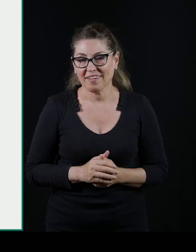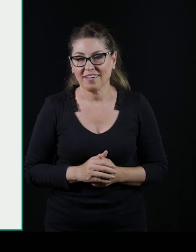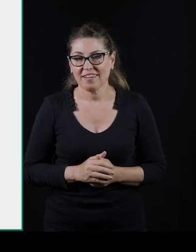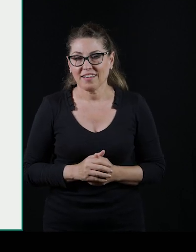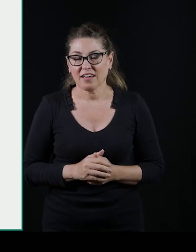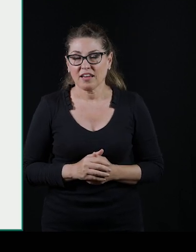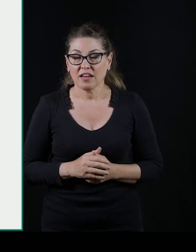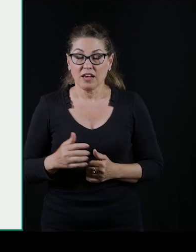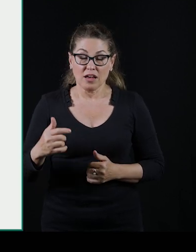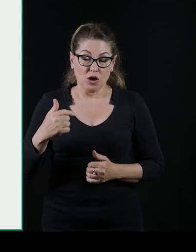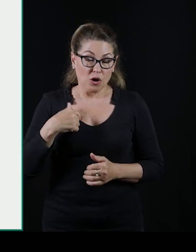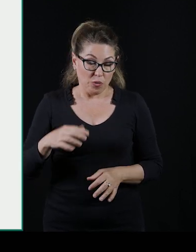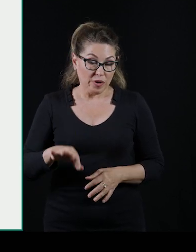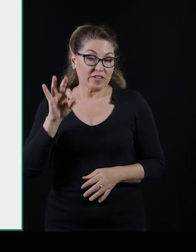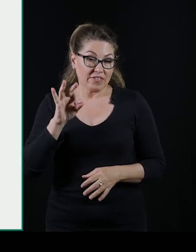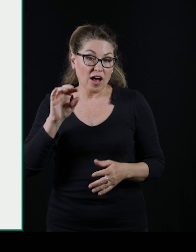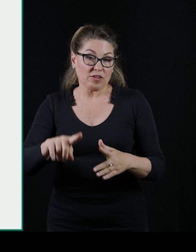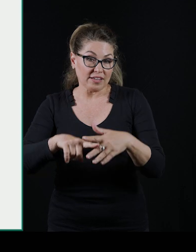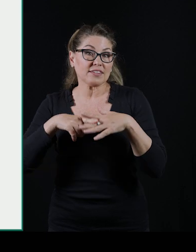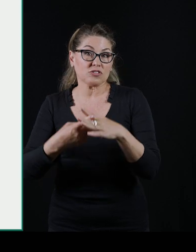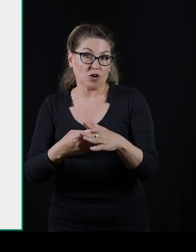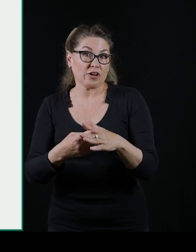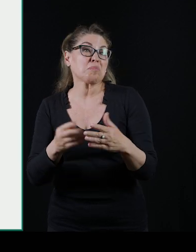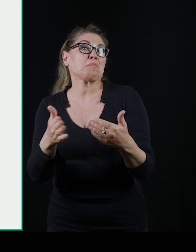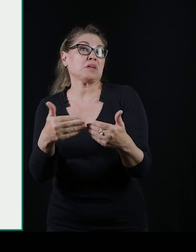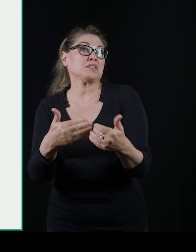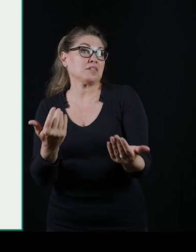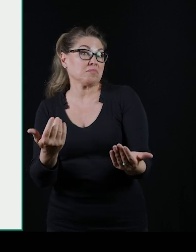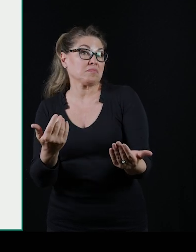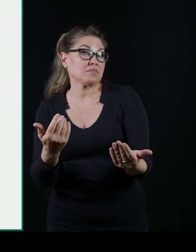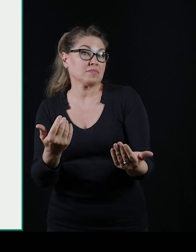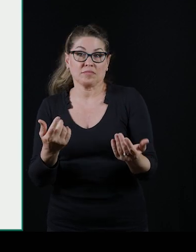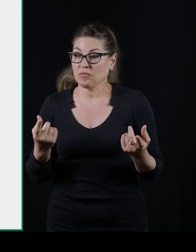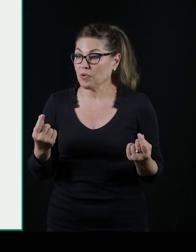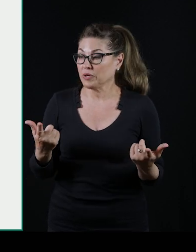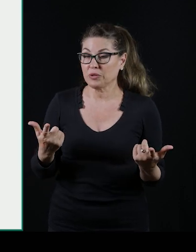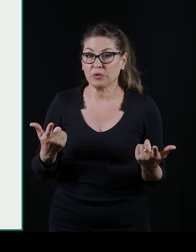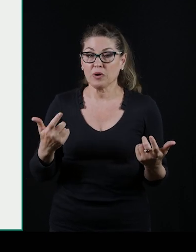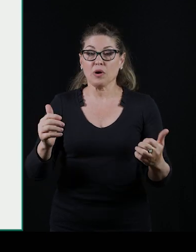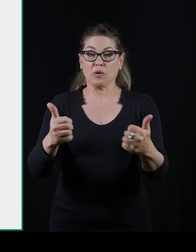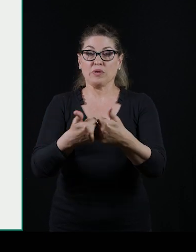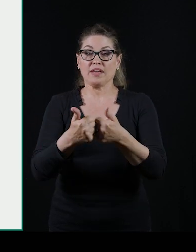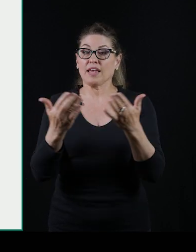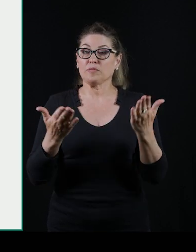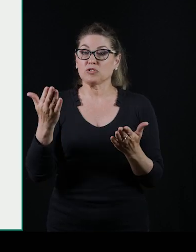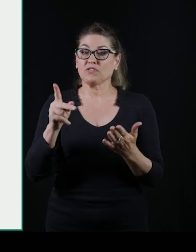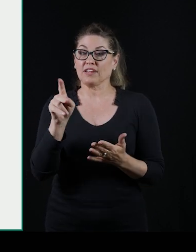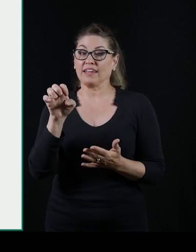So we discovered that getting started with PlayFab Multiplayer Servers was actually pretty easy. All we did was take the game server development kit